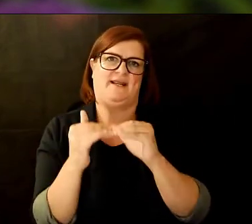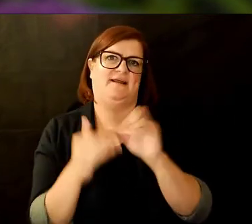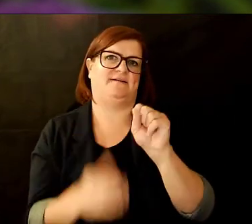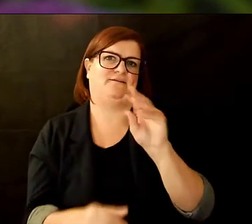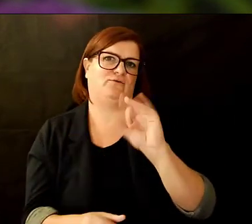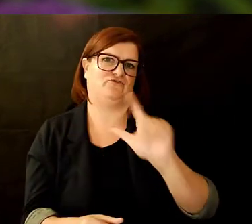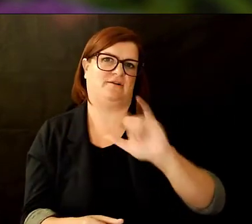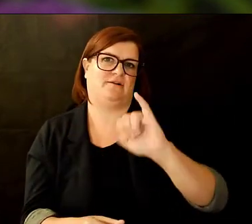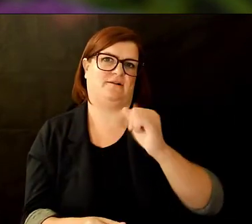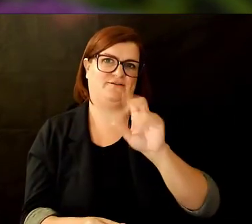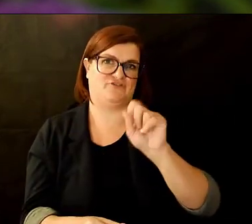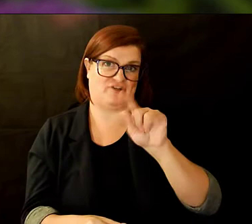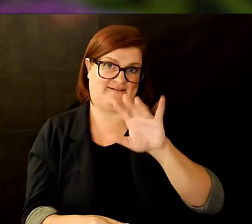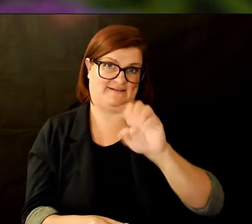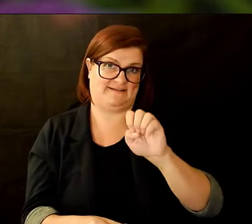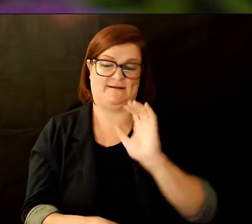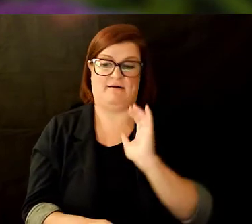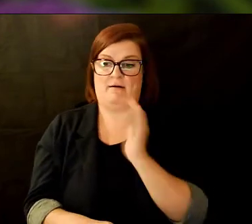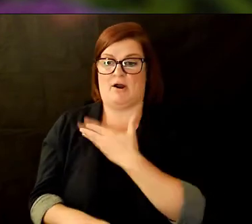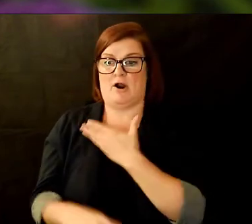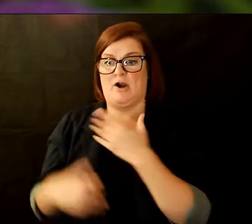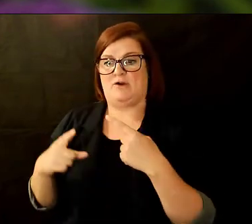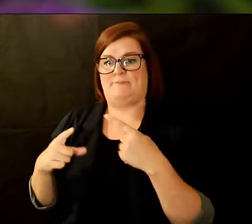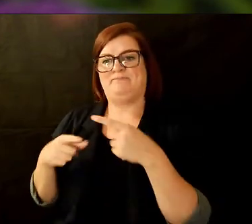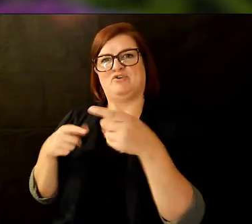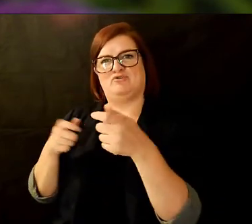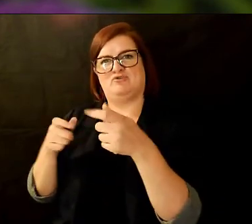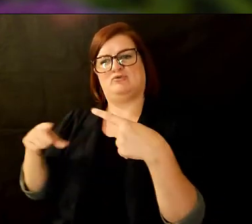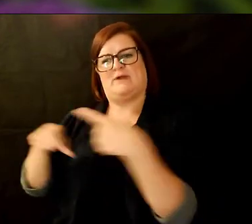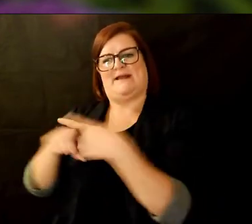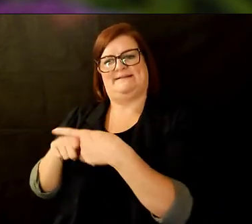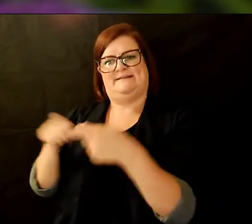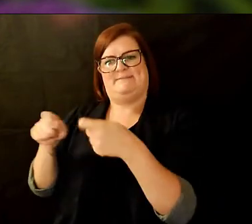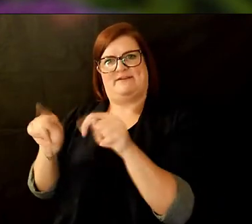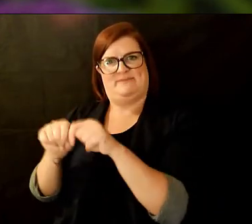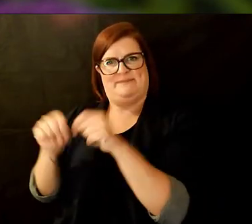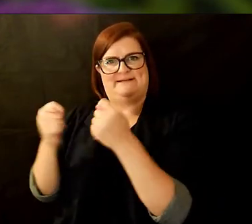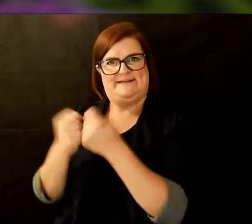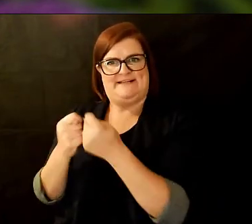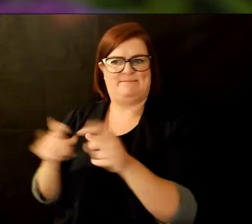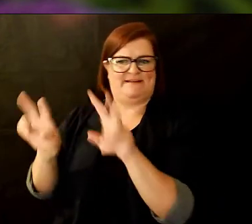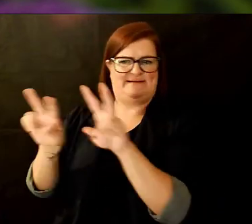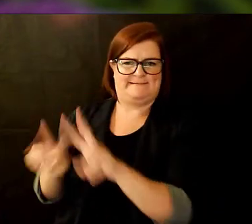Our Crisis Management Team is looking, at every aspect of our organization,